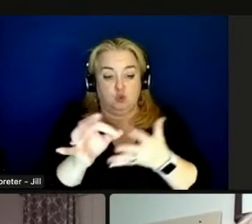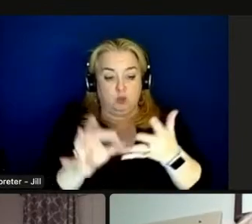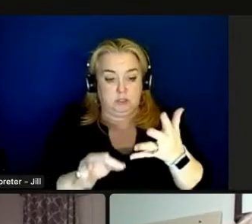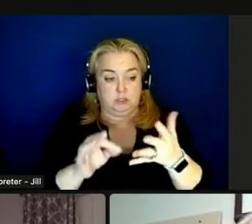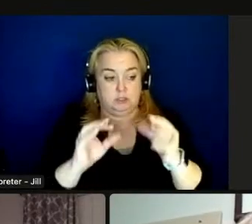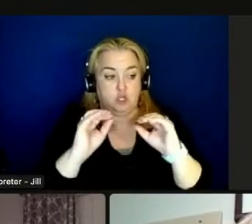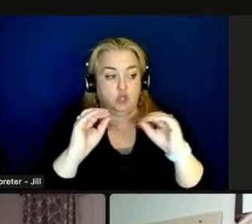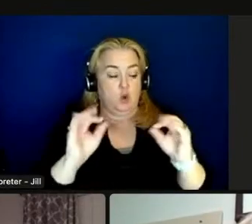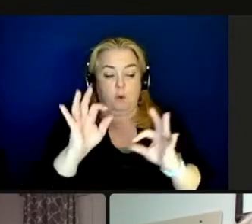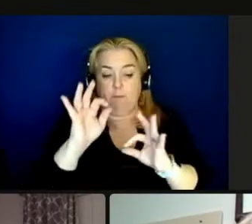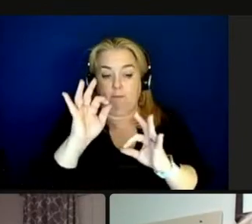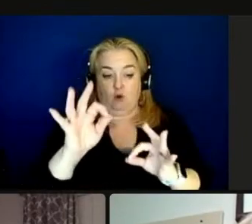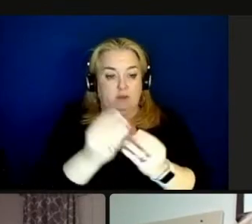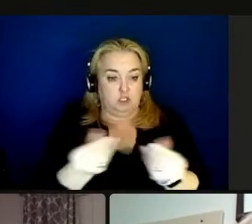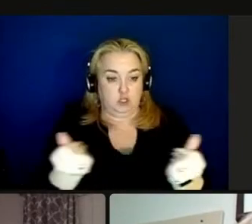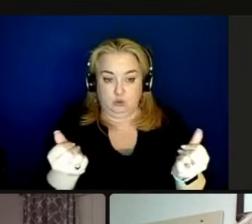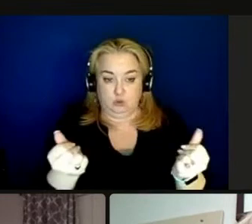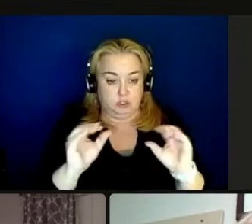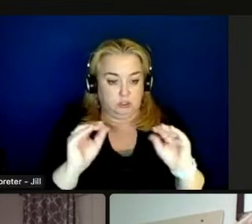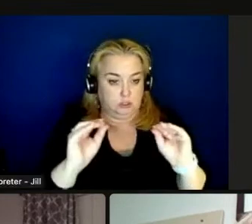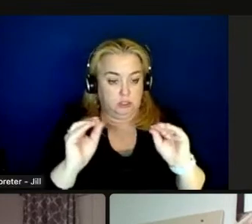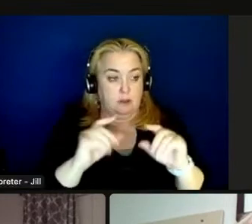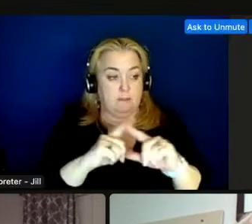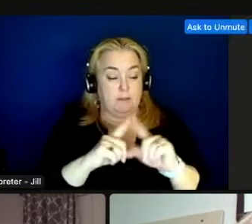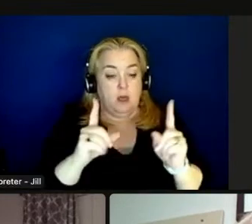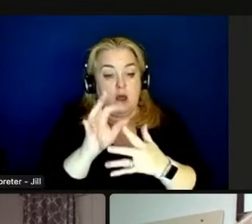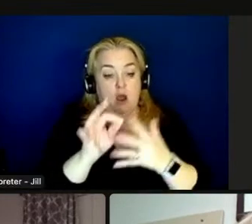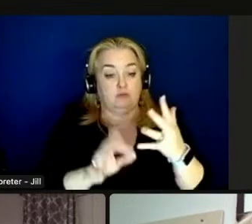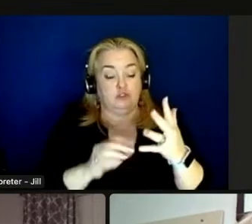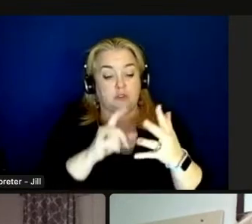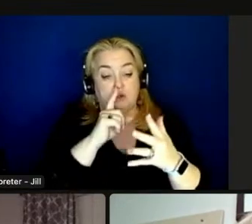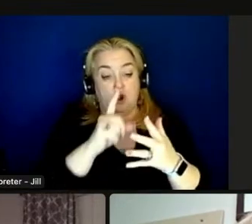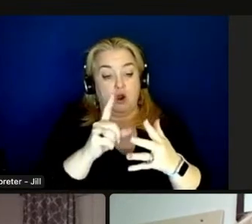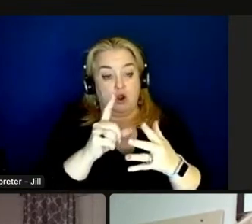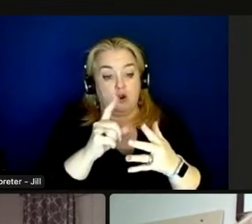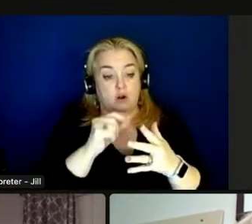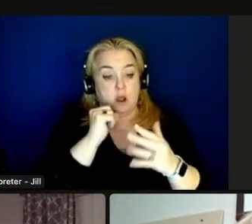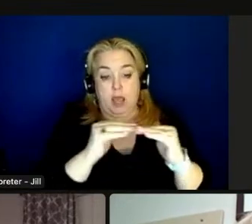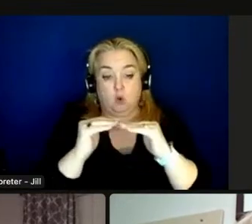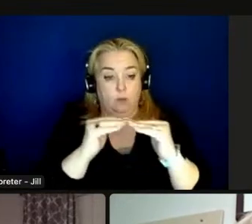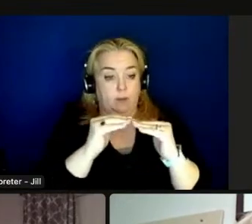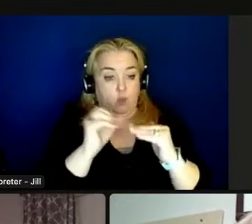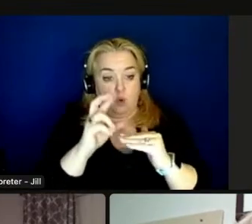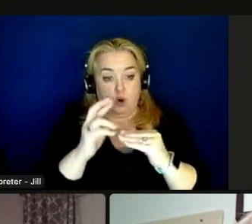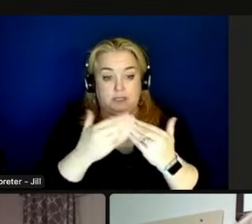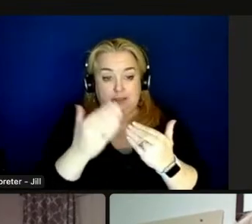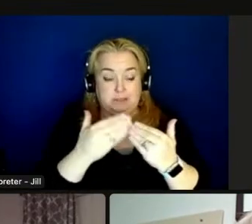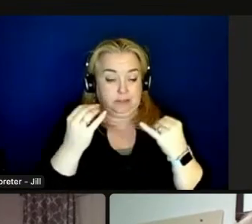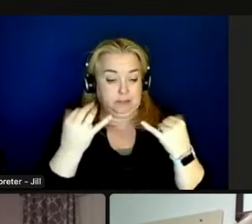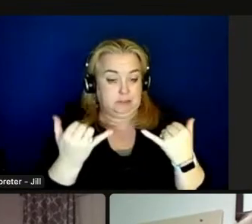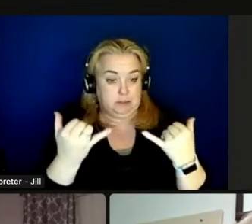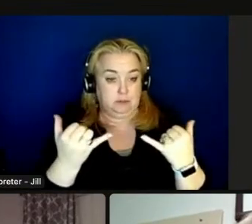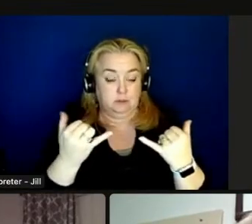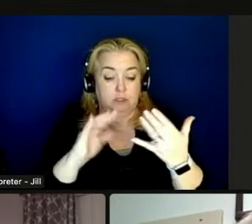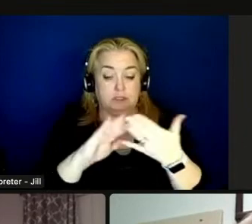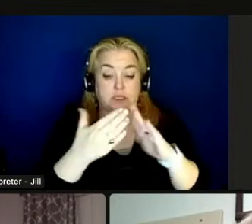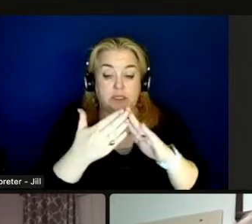STAY ON OUR CURRENT TRAJECTORY. THERE WILL BE HARD CHOICES AND